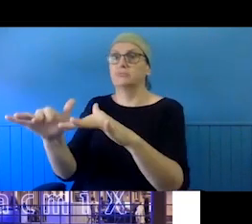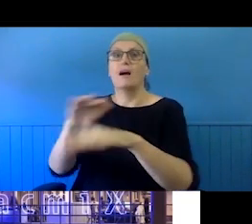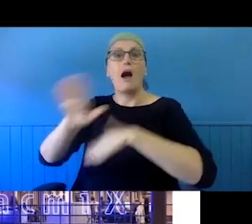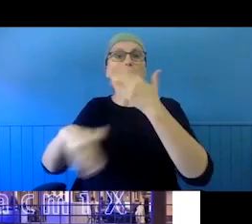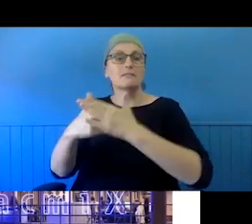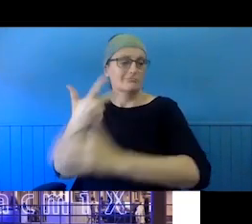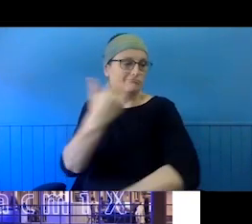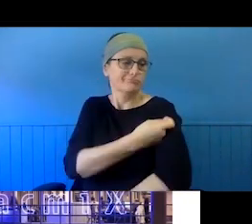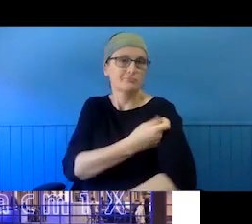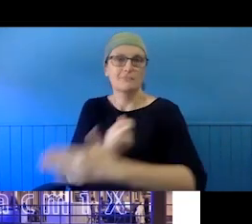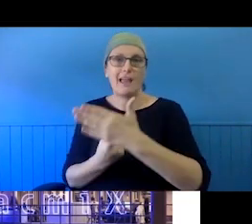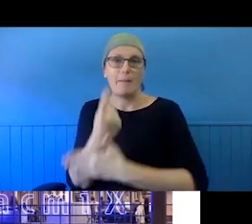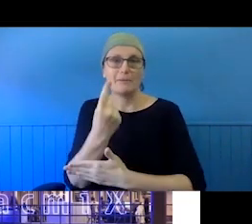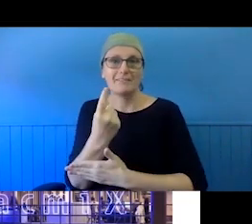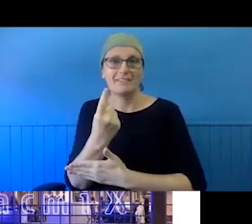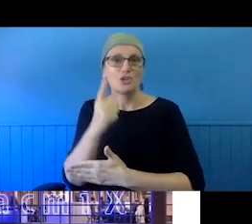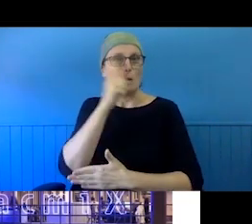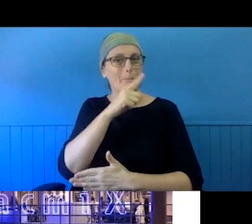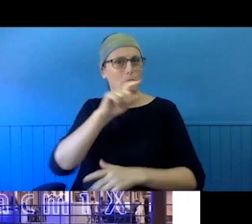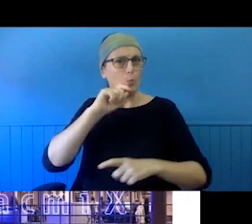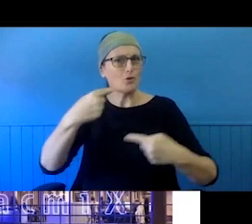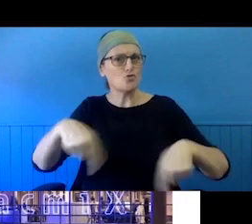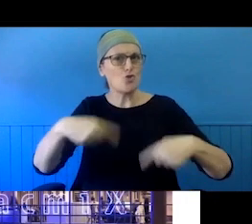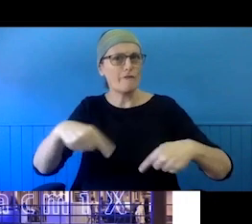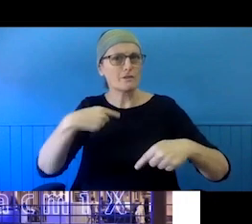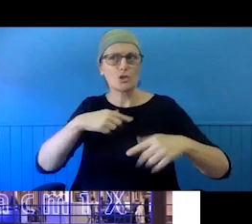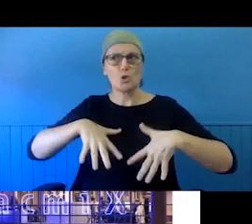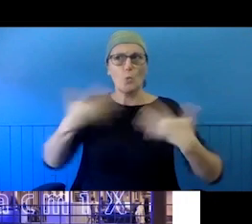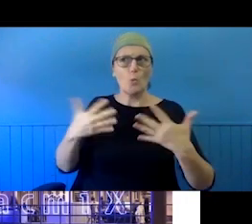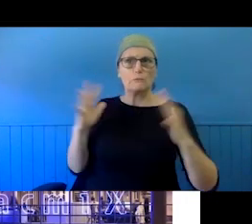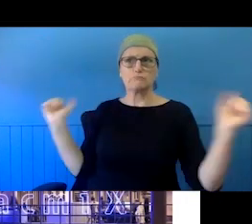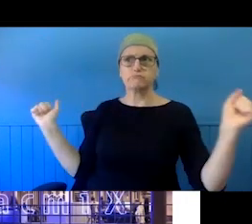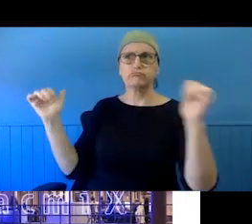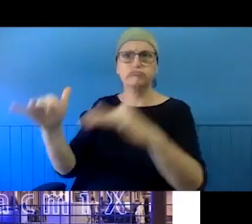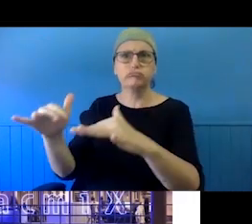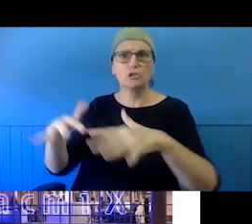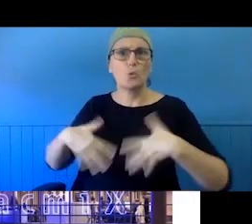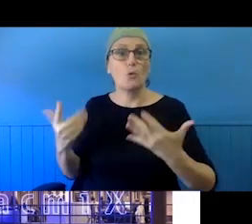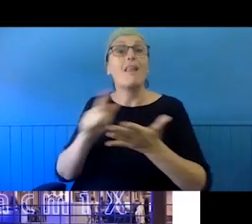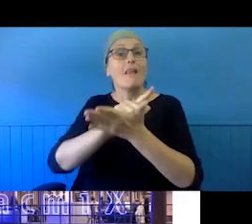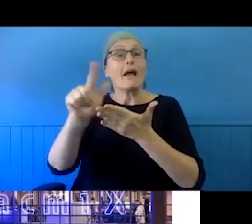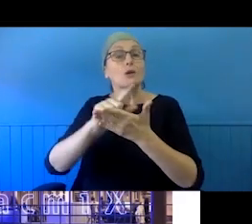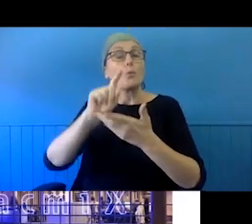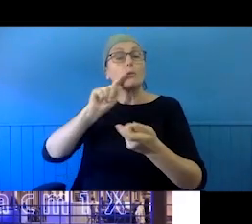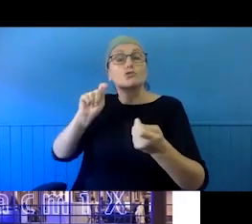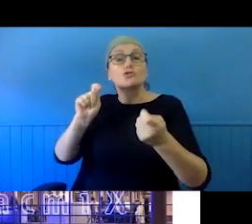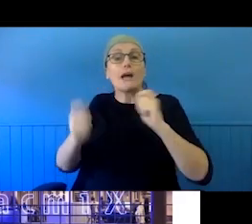and get used to the situation. So the figures won't stay exactly the same. But certainly we're not looking at short-term situations